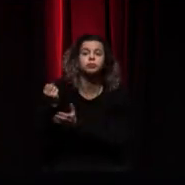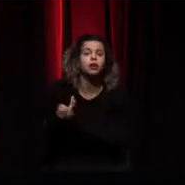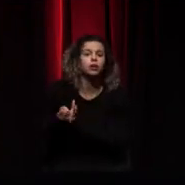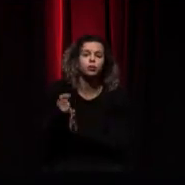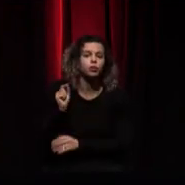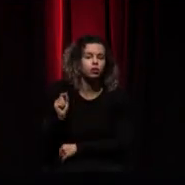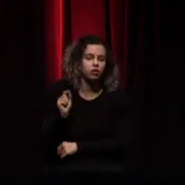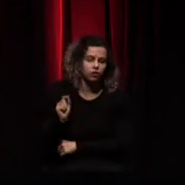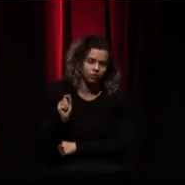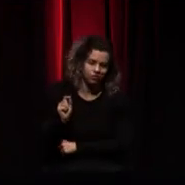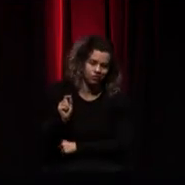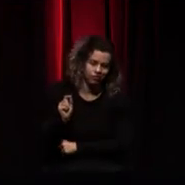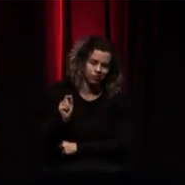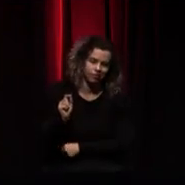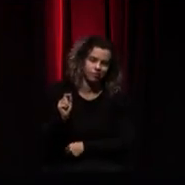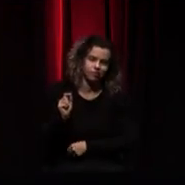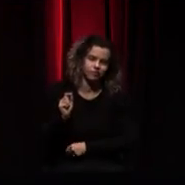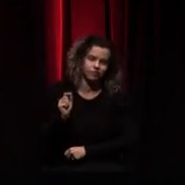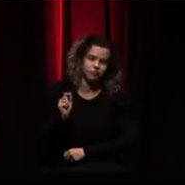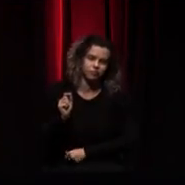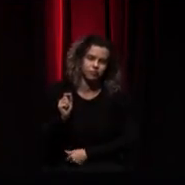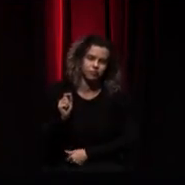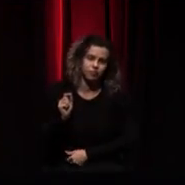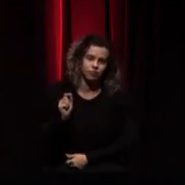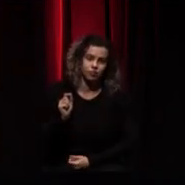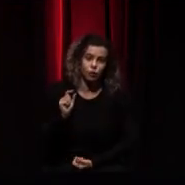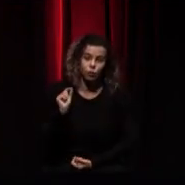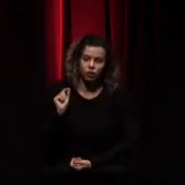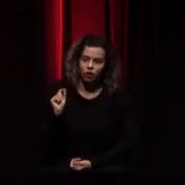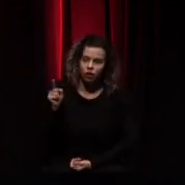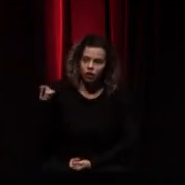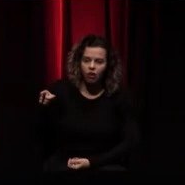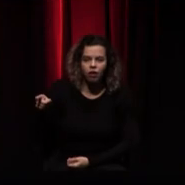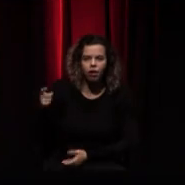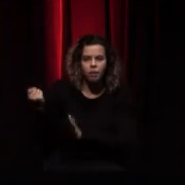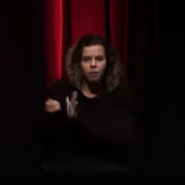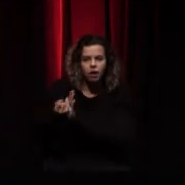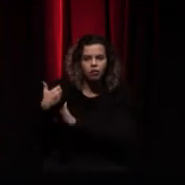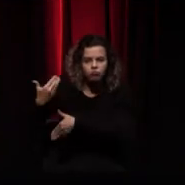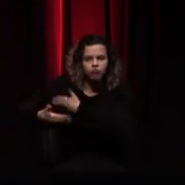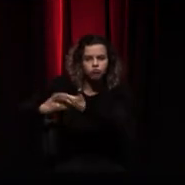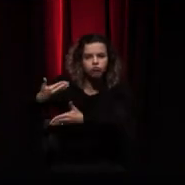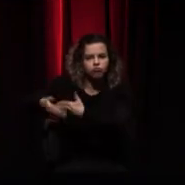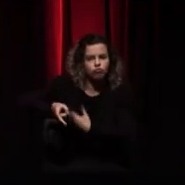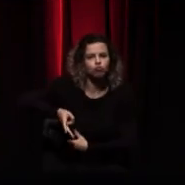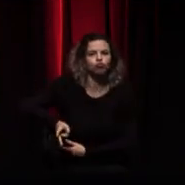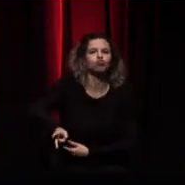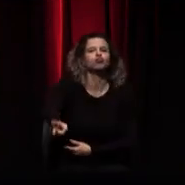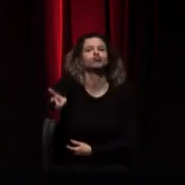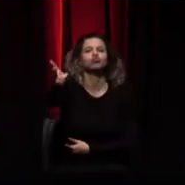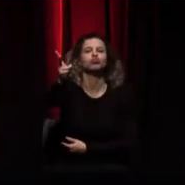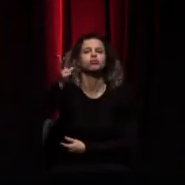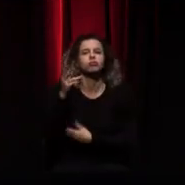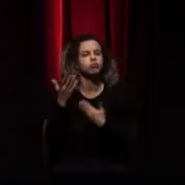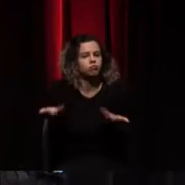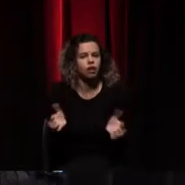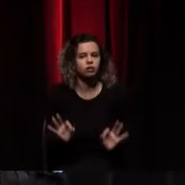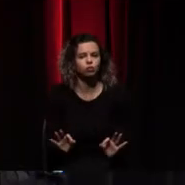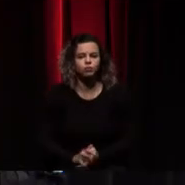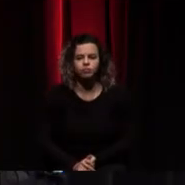build the long history they desire. That’s it. Thank you.